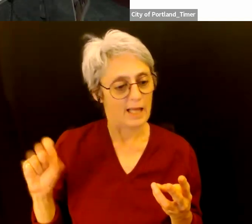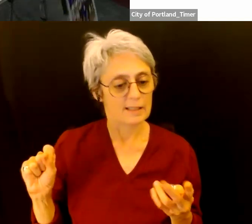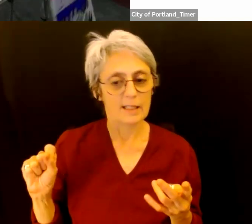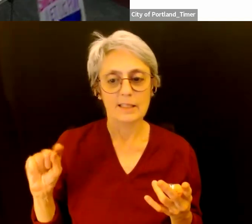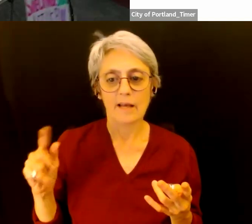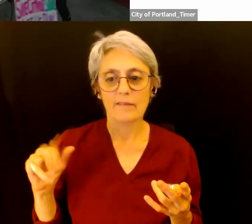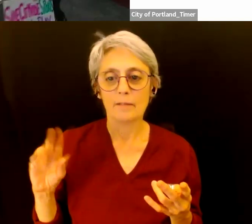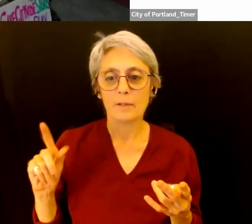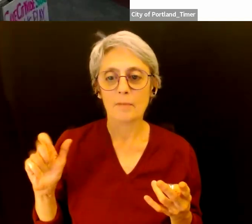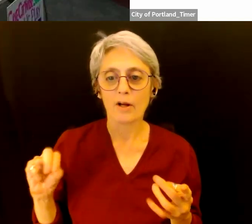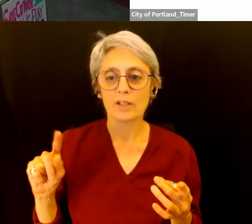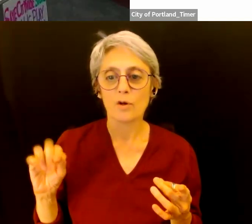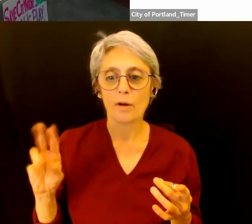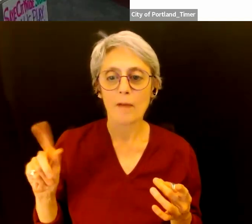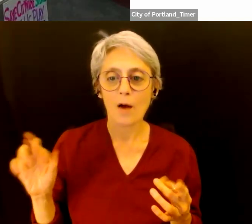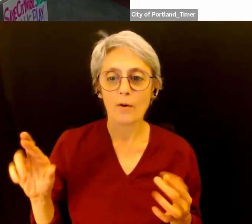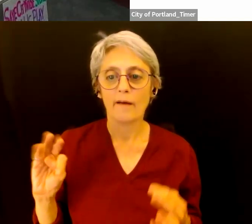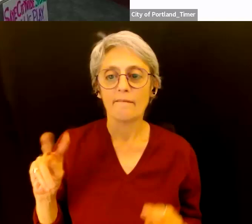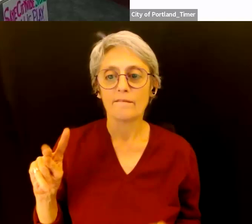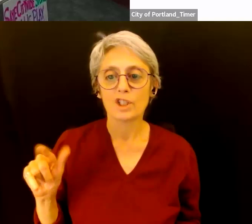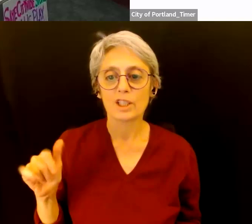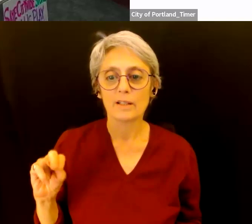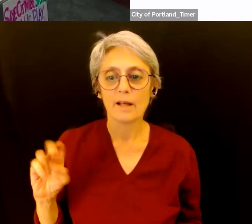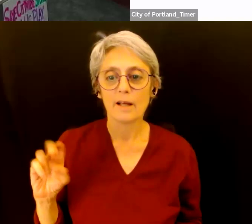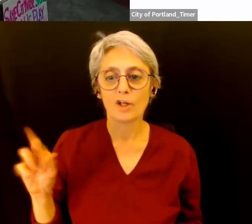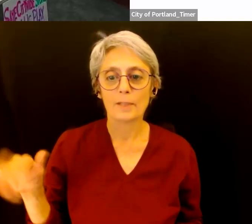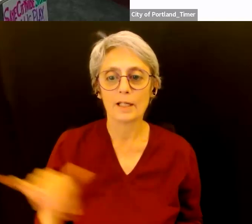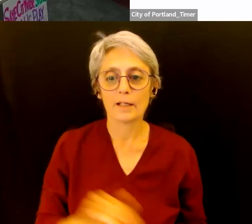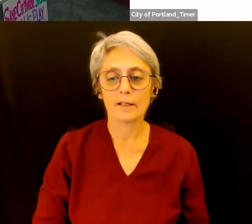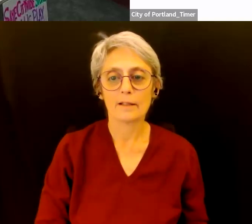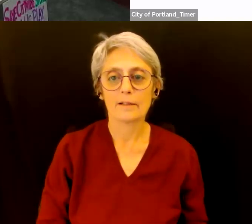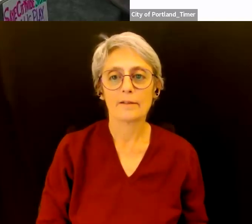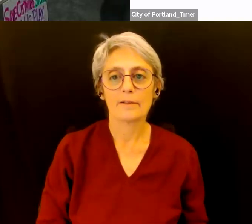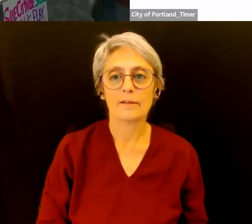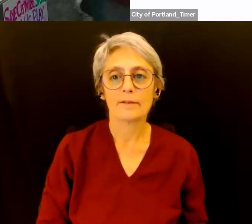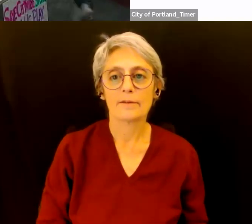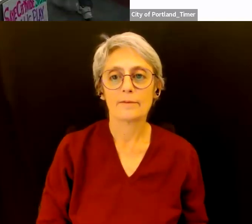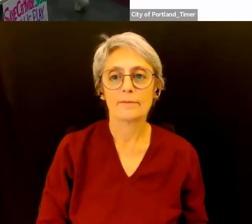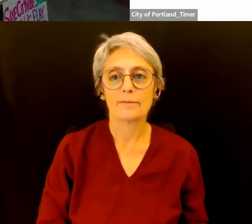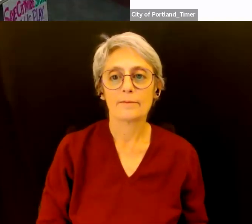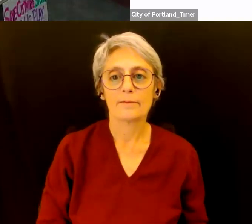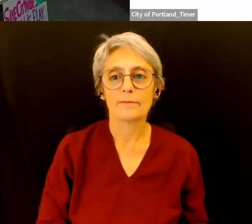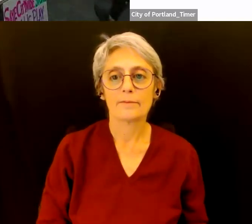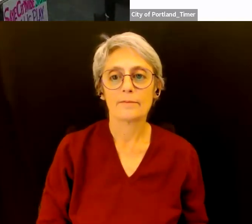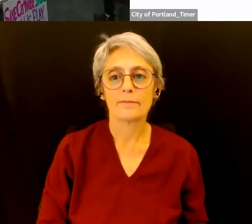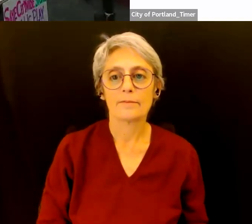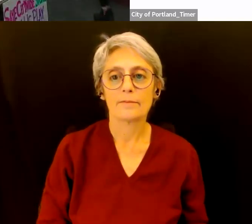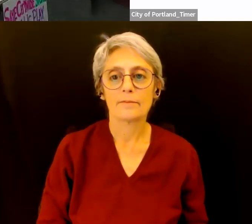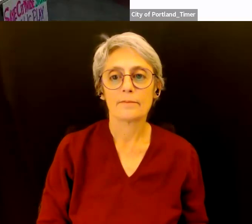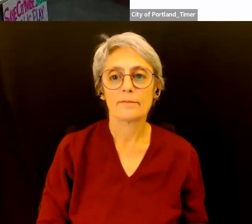Corey Maurer and Virginia Ellerby.